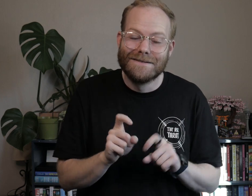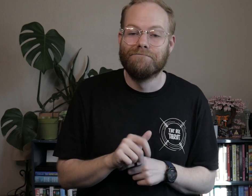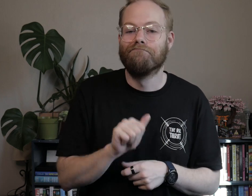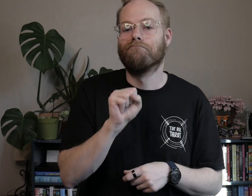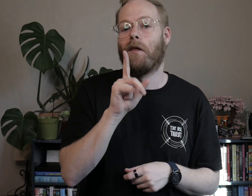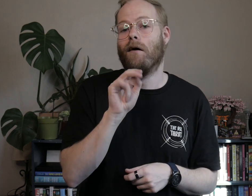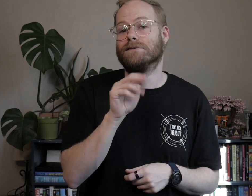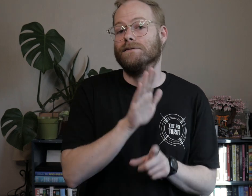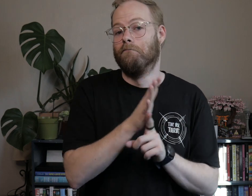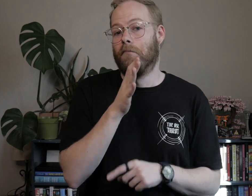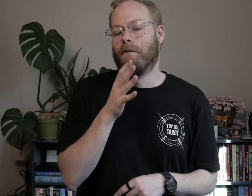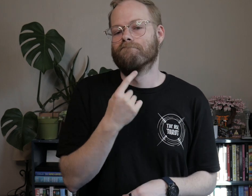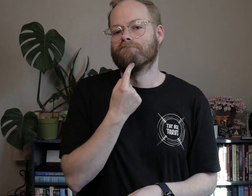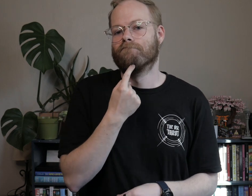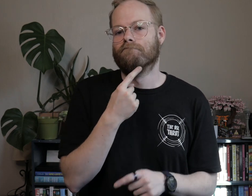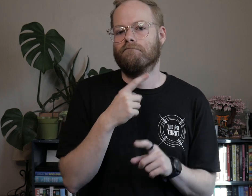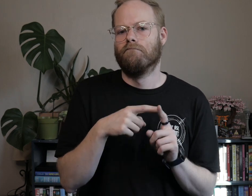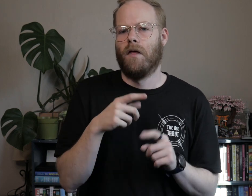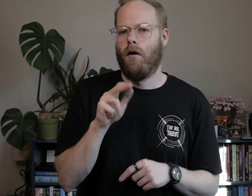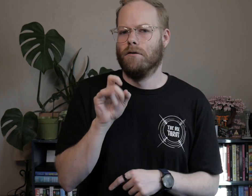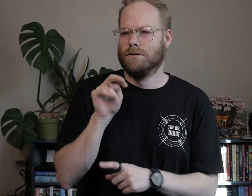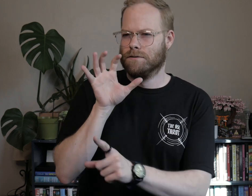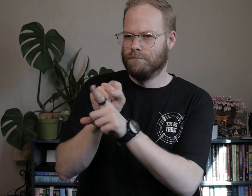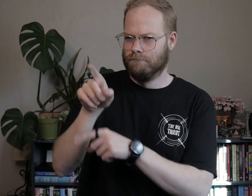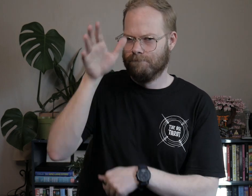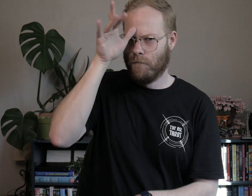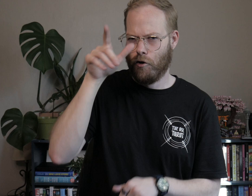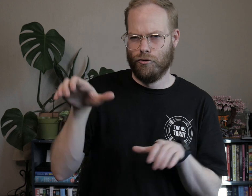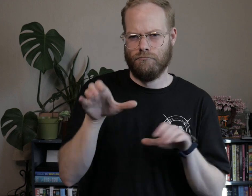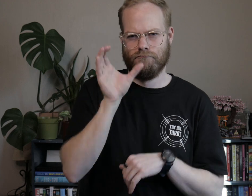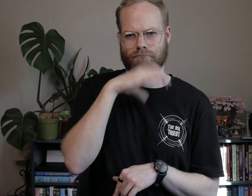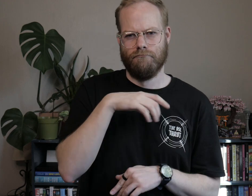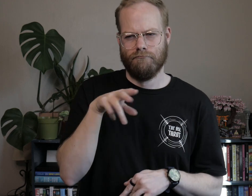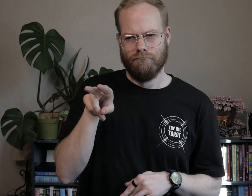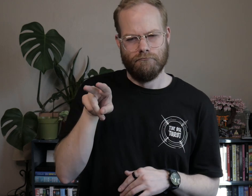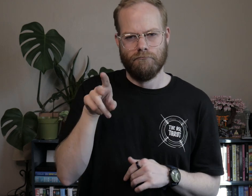Austin and his mom are disappointed, but he catches his father reacting oddly.